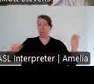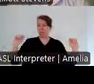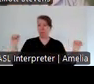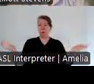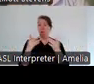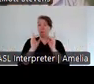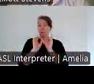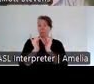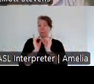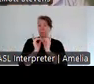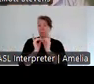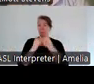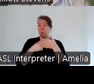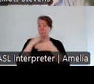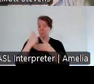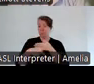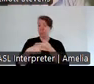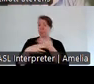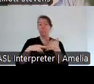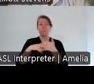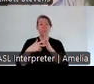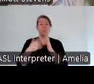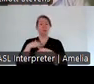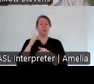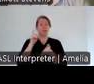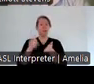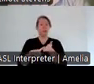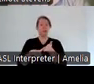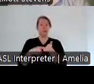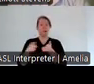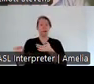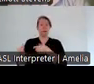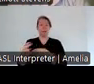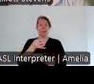and I've noticed that, um, as savvy as these students are in making their digital projects,